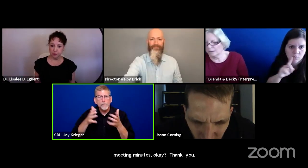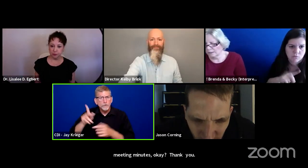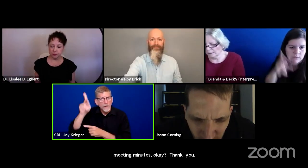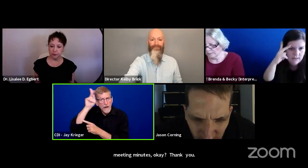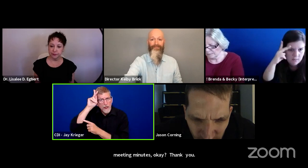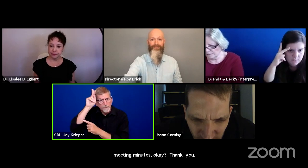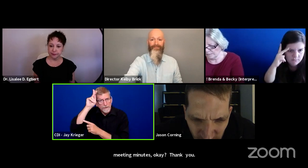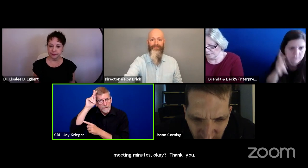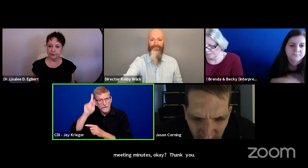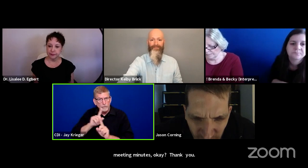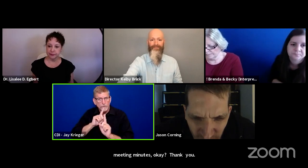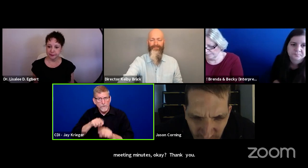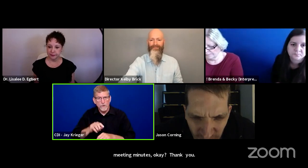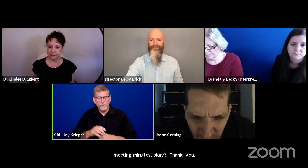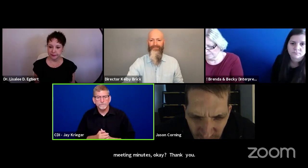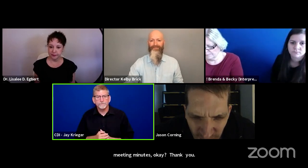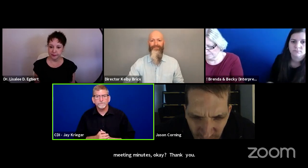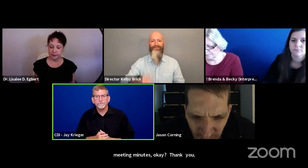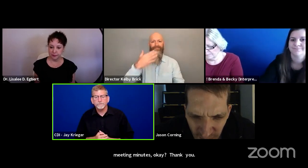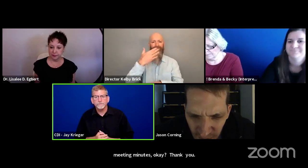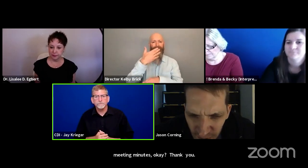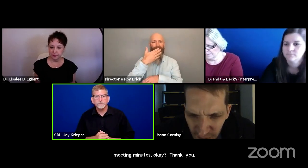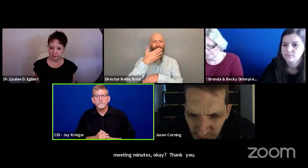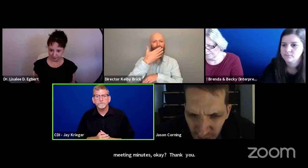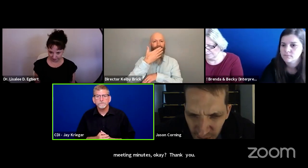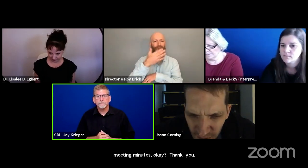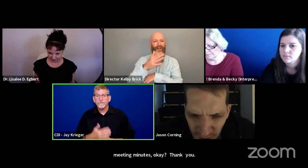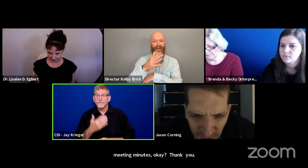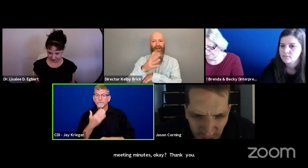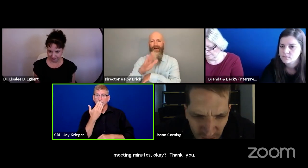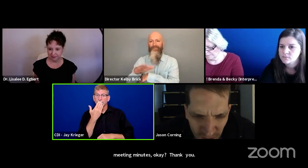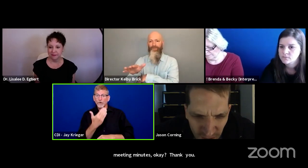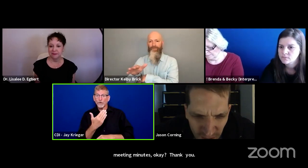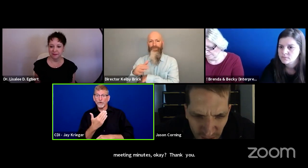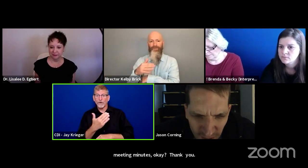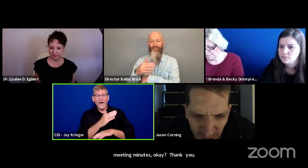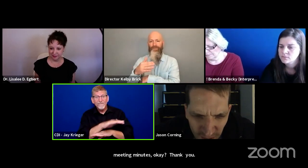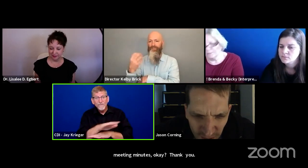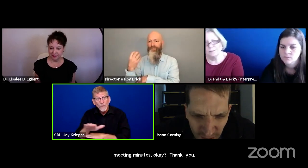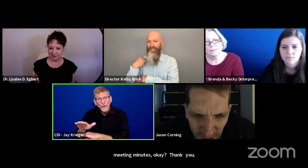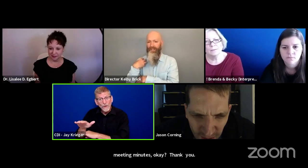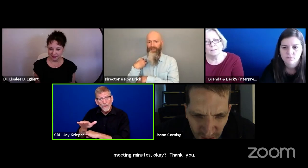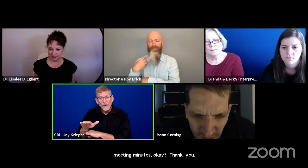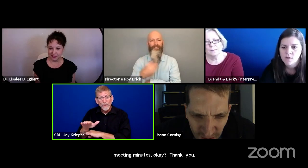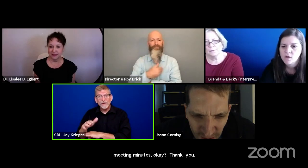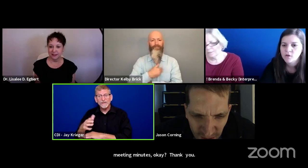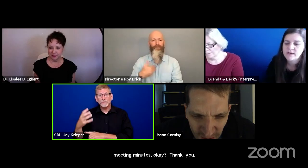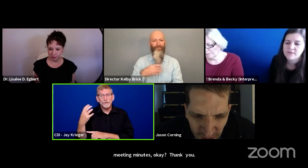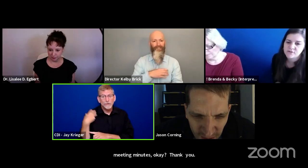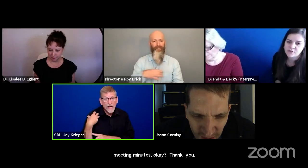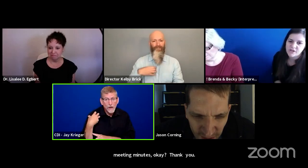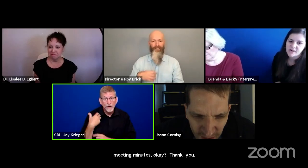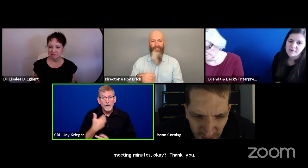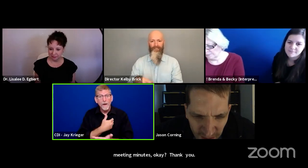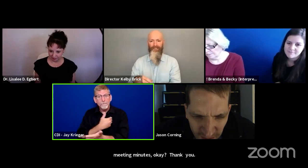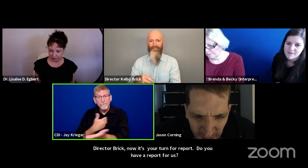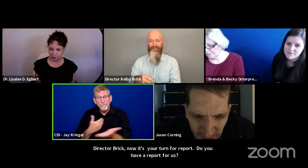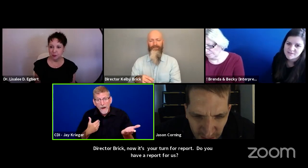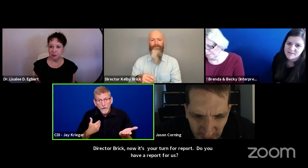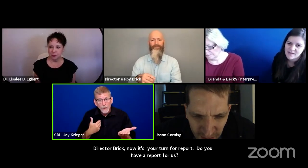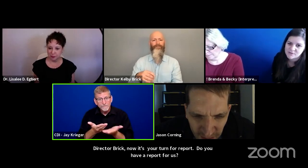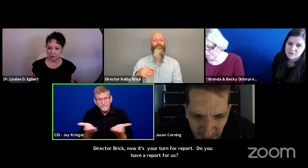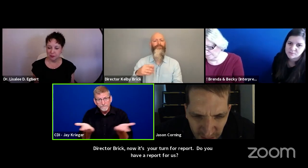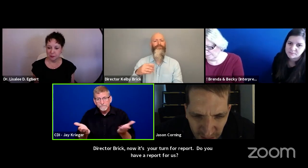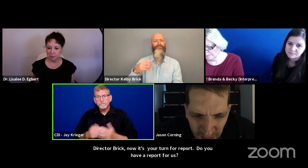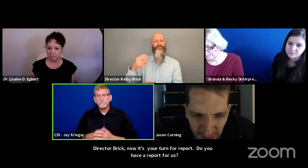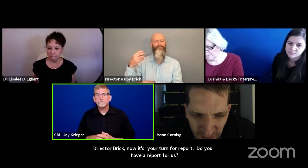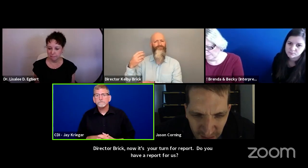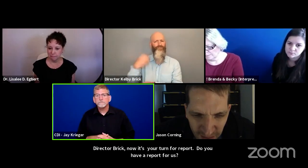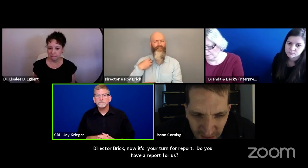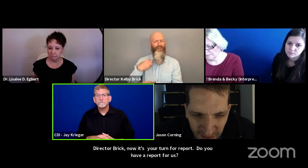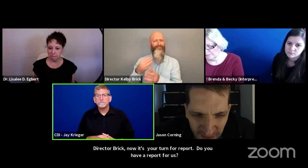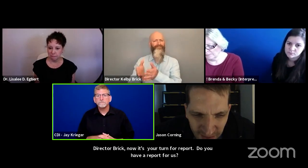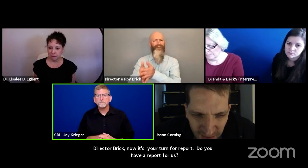Good afternoon, chair, members of the council.